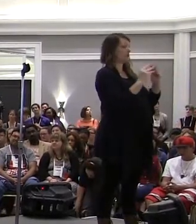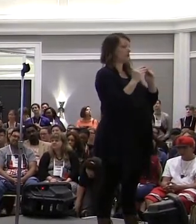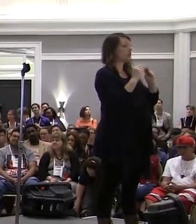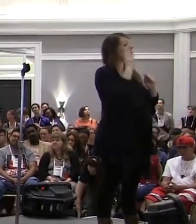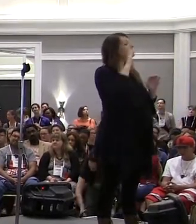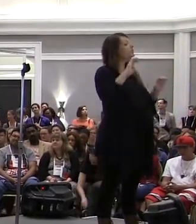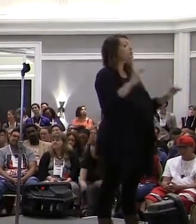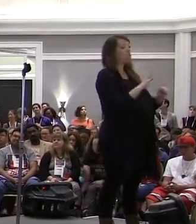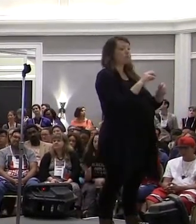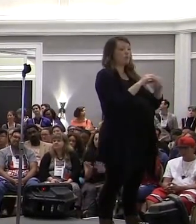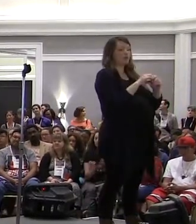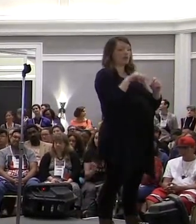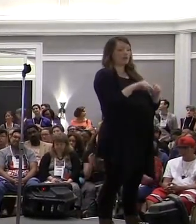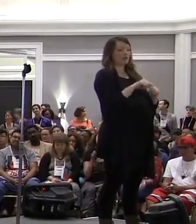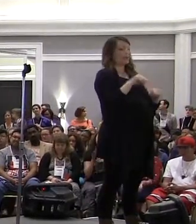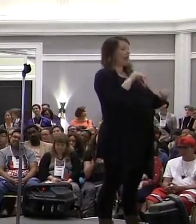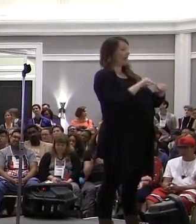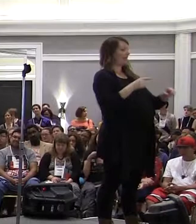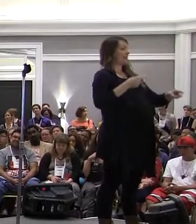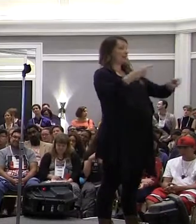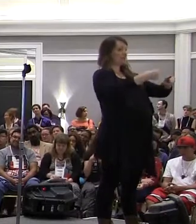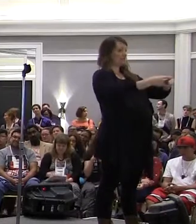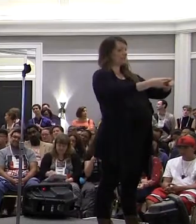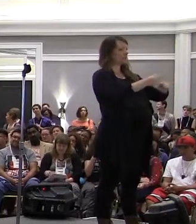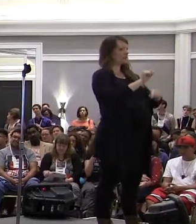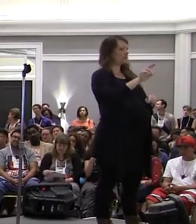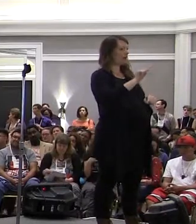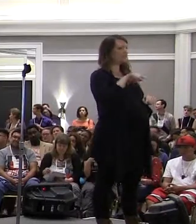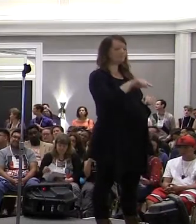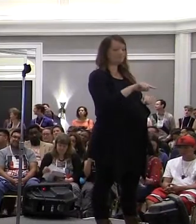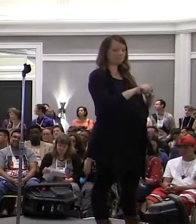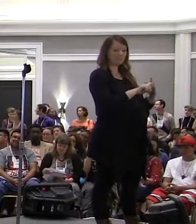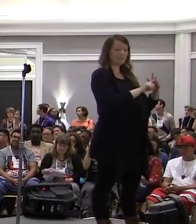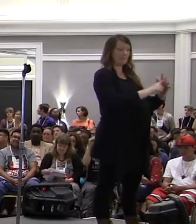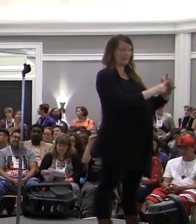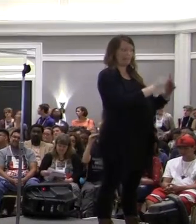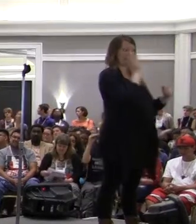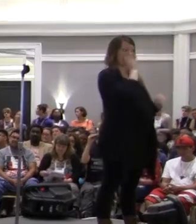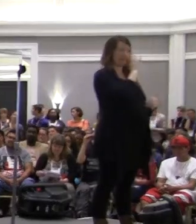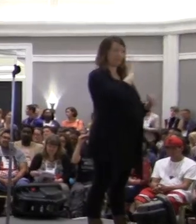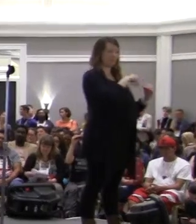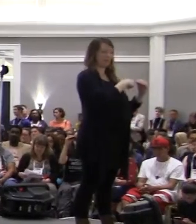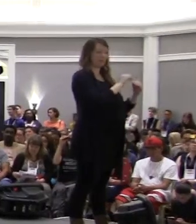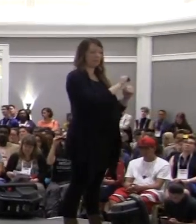as part of this At the Intersections arc. This is the beginning of the At the Intersections arc, but really it is not.